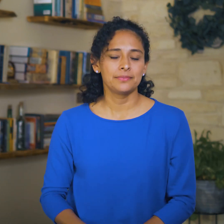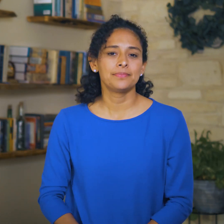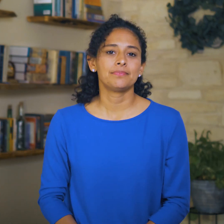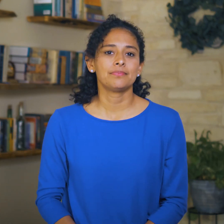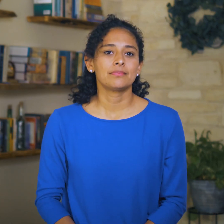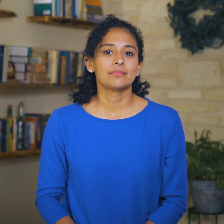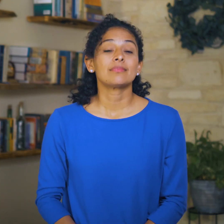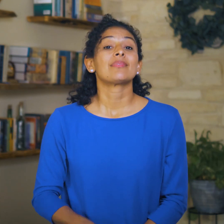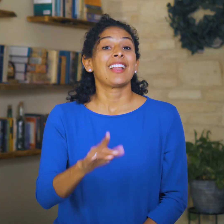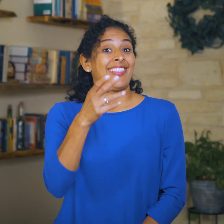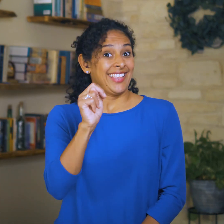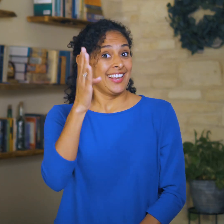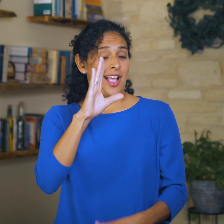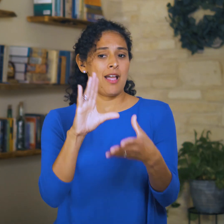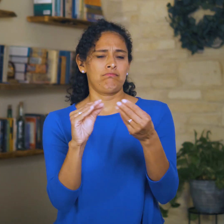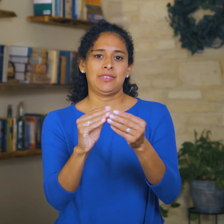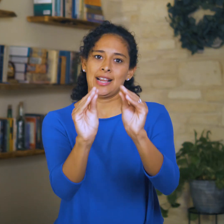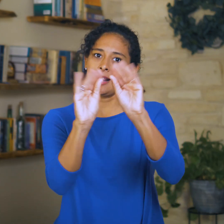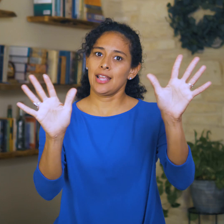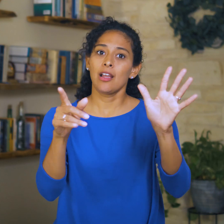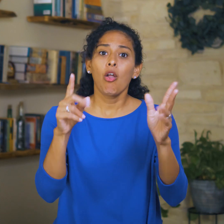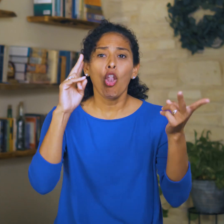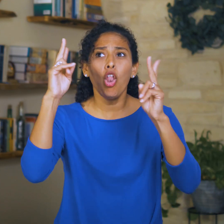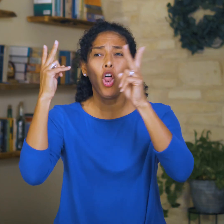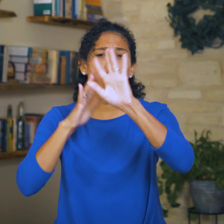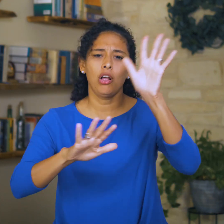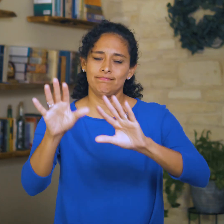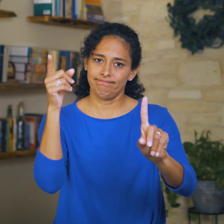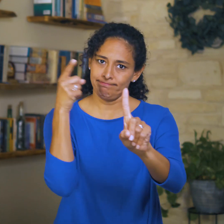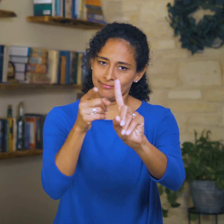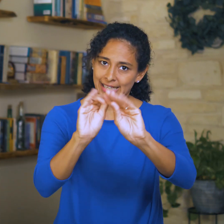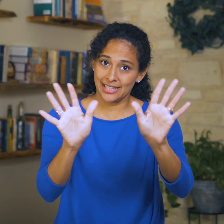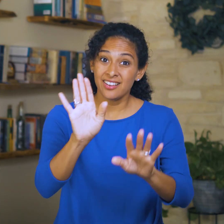Then God sets the record straight on something: